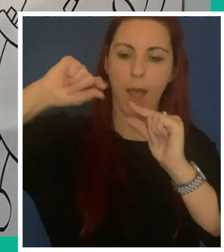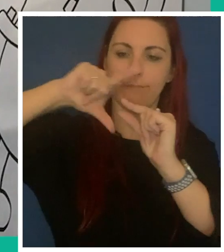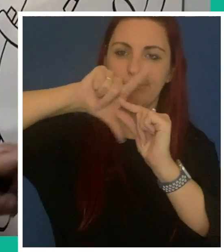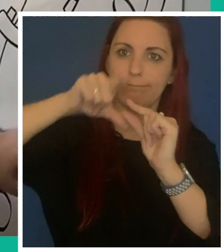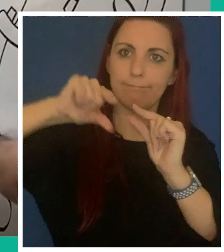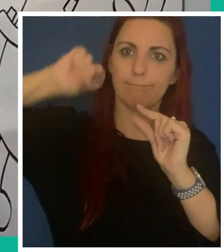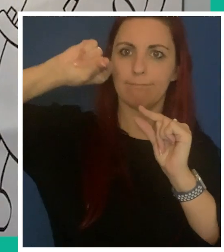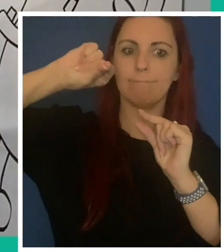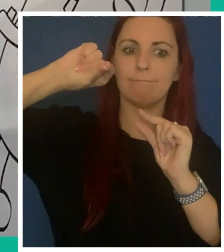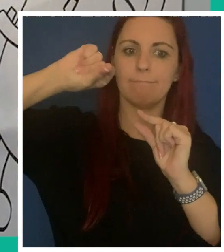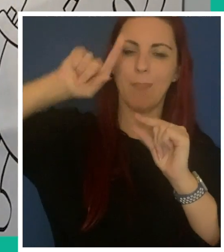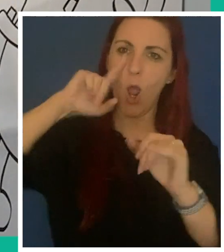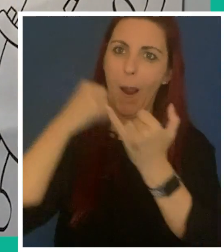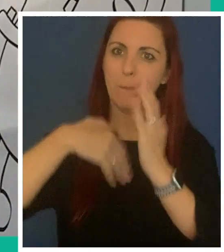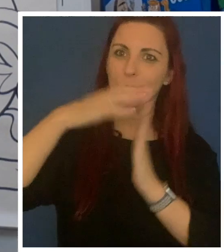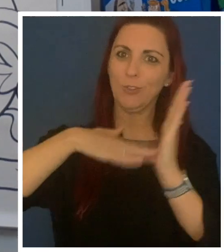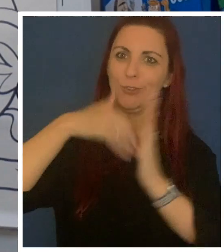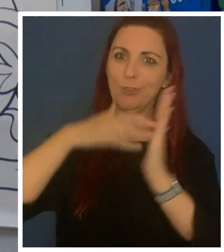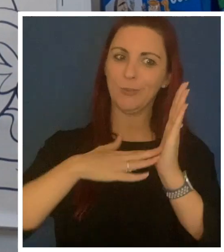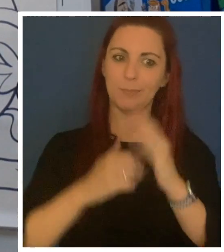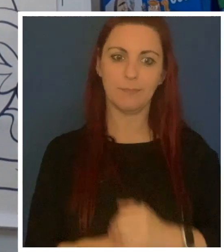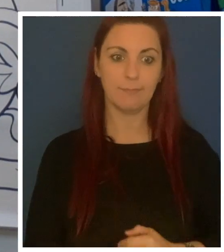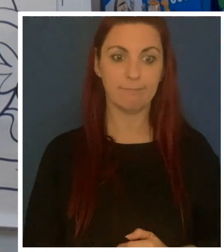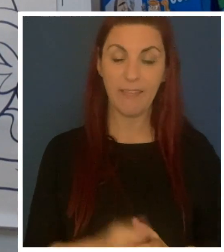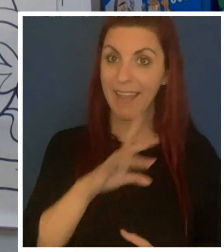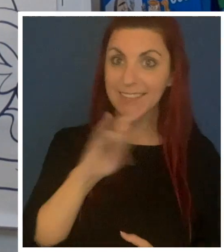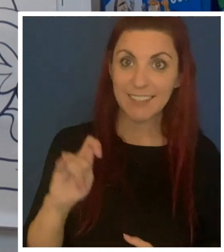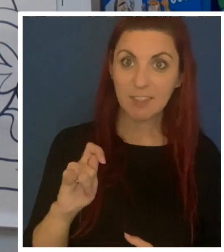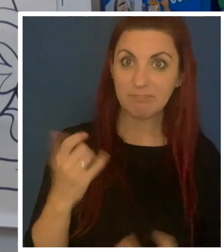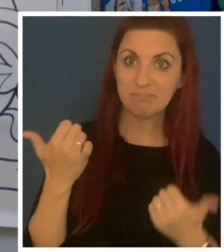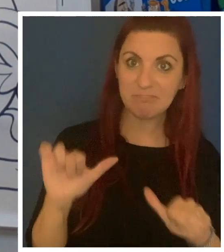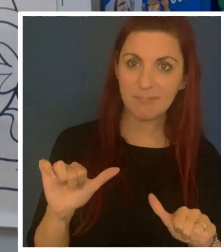happy, little raindrop shape there and that's Guzzler, but we haven't drawn his